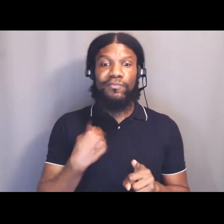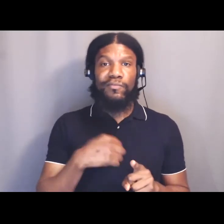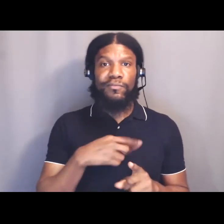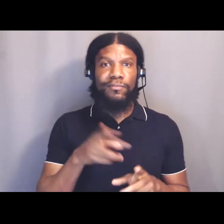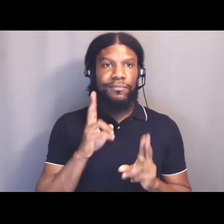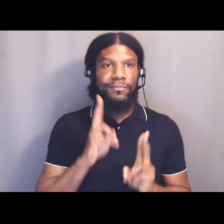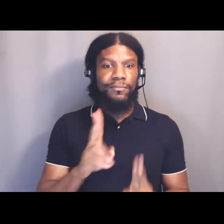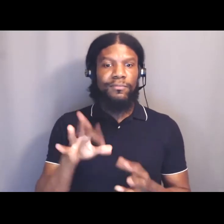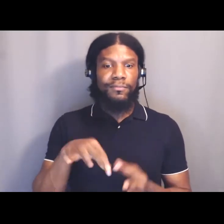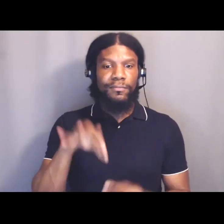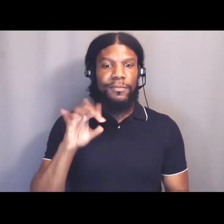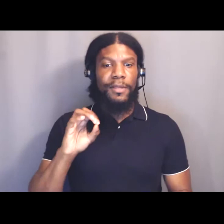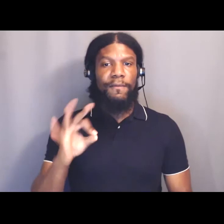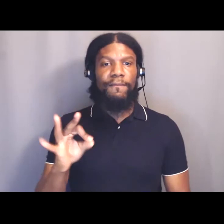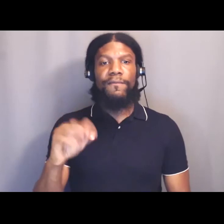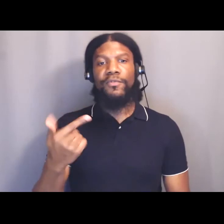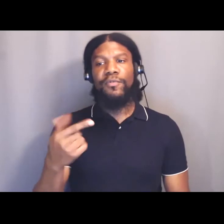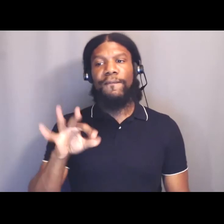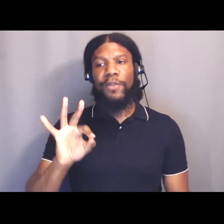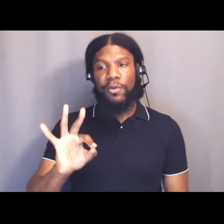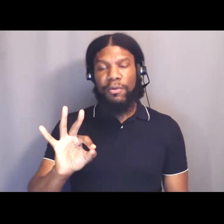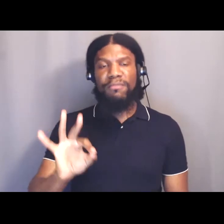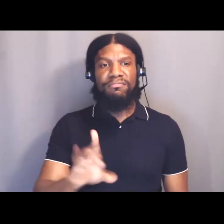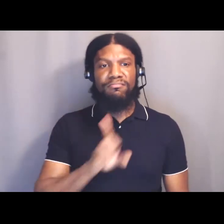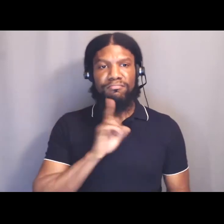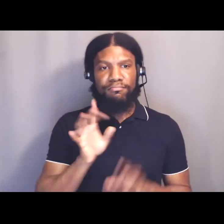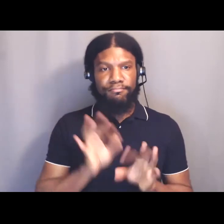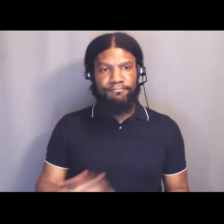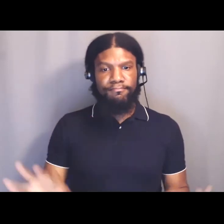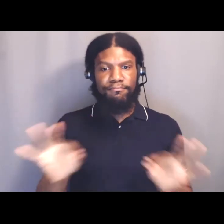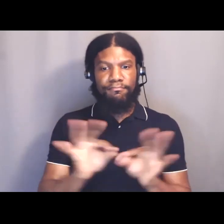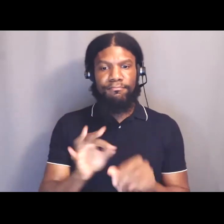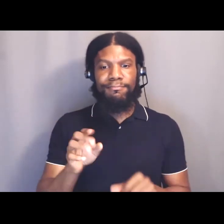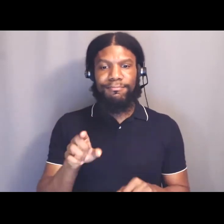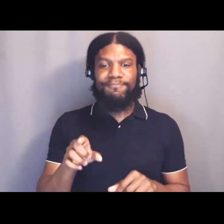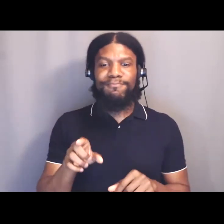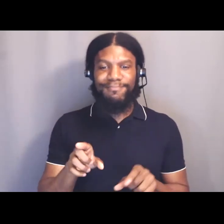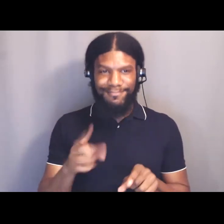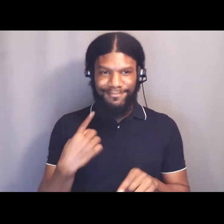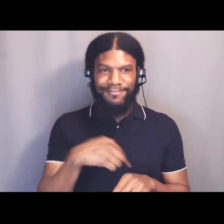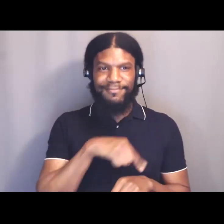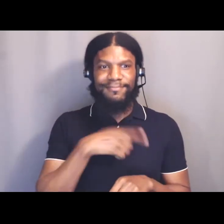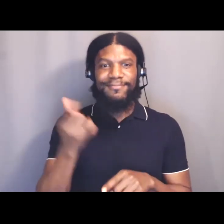So it's really important that as we experience this one-year anniversary, commemorate this one year anniversary,